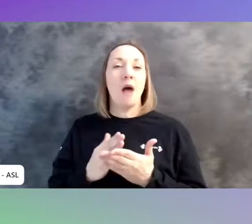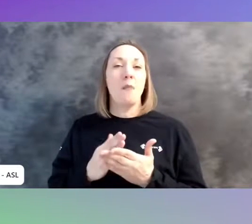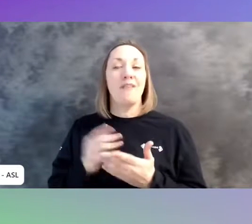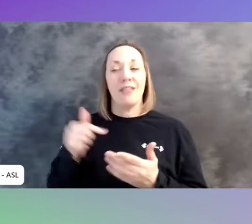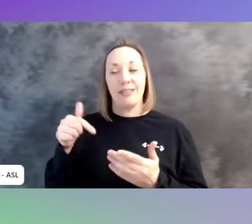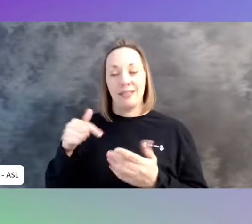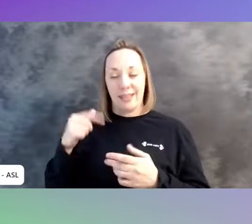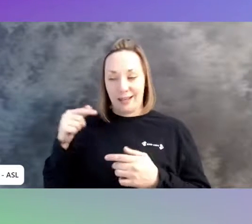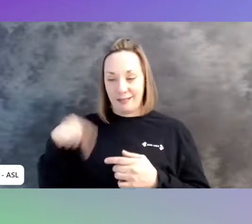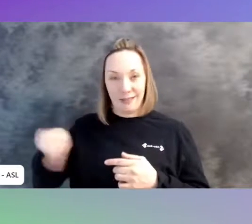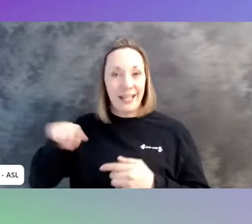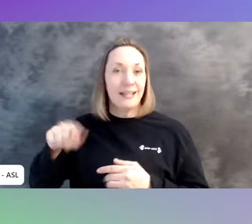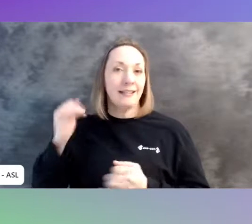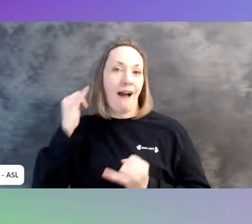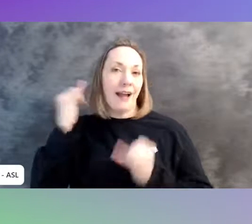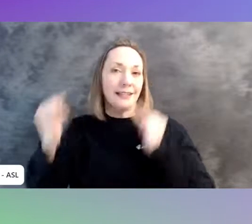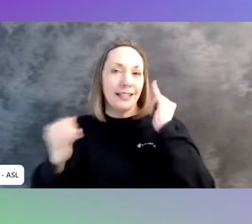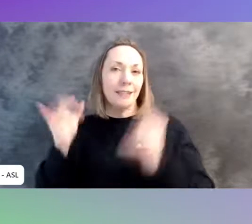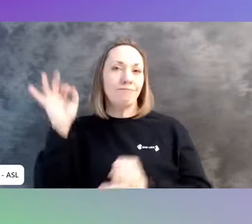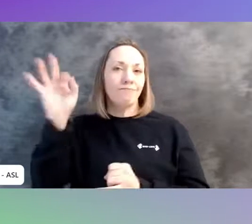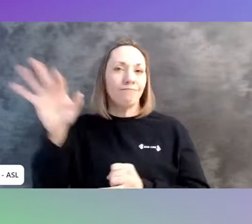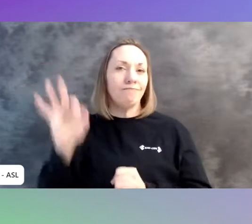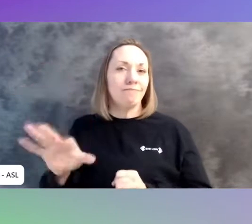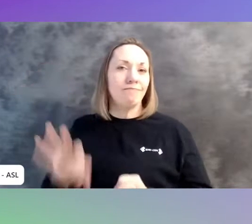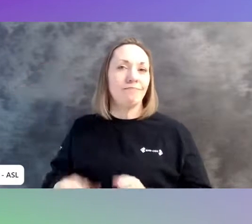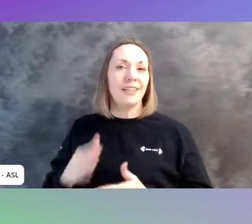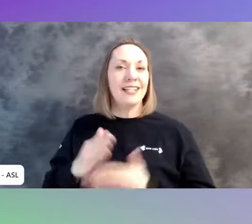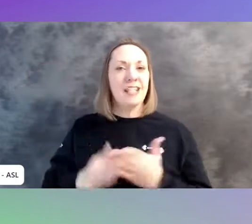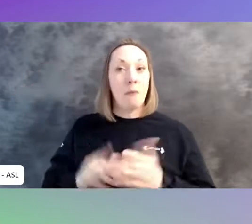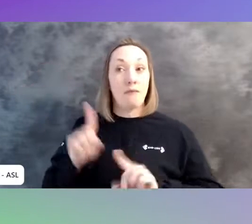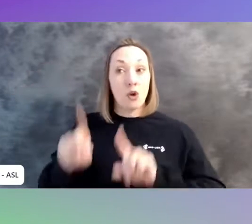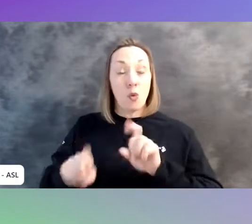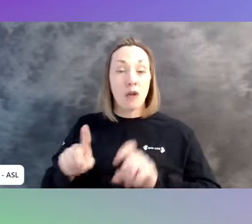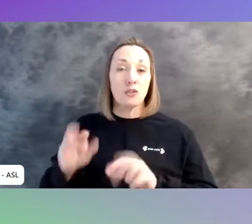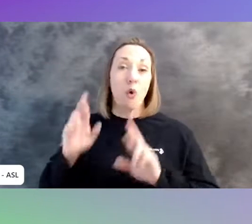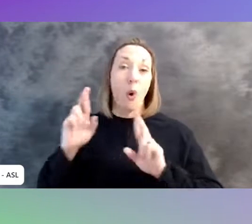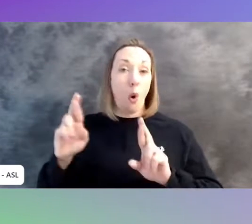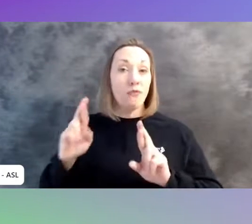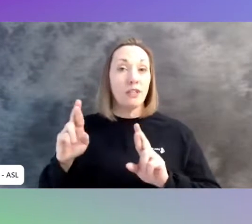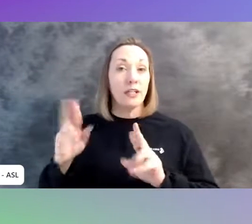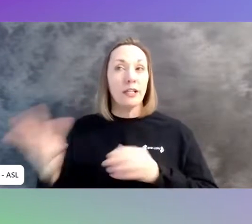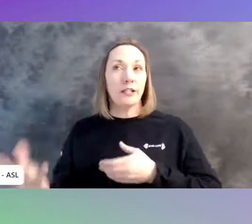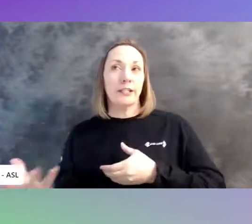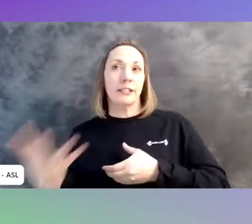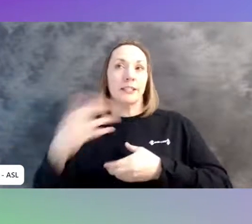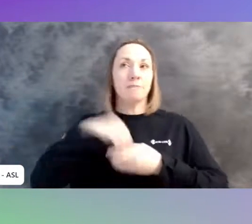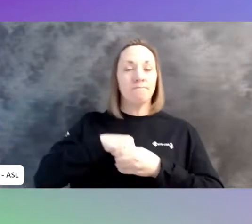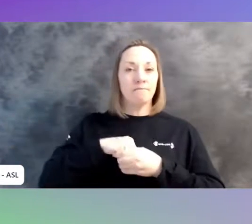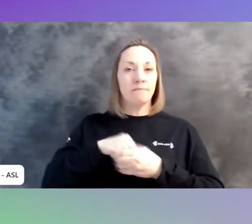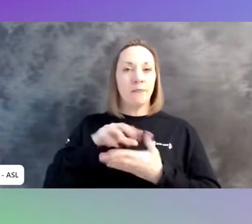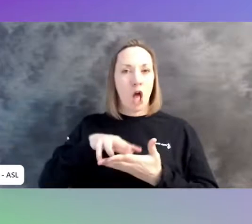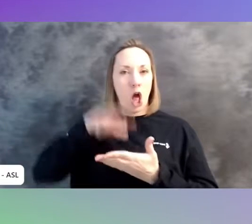to do is to get started. Some of the ideas you're going to hear and the questions to you're going to